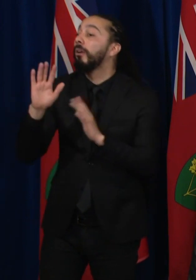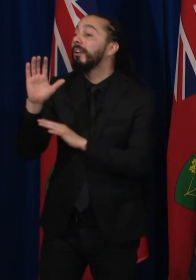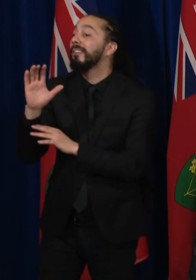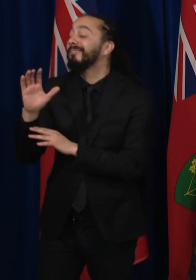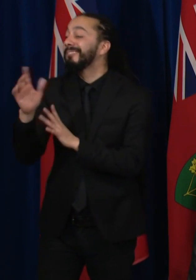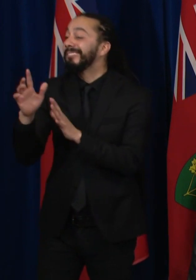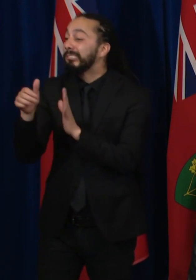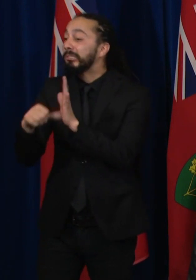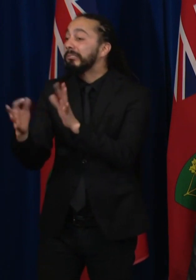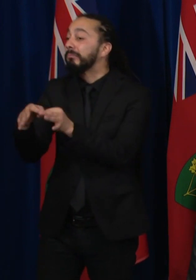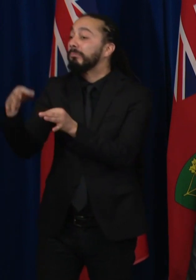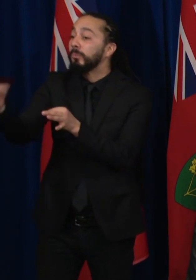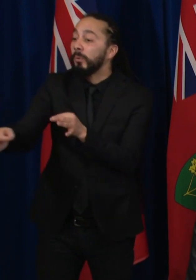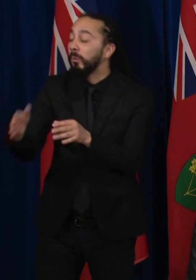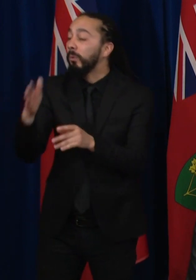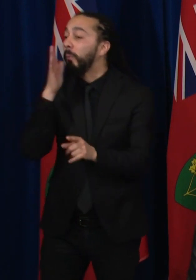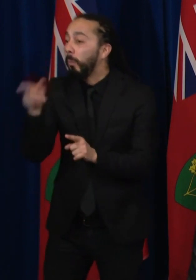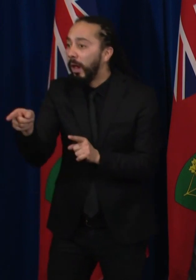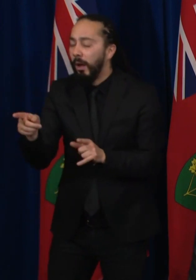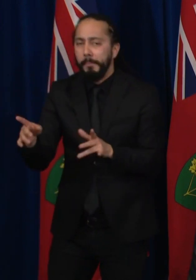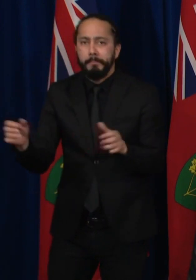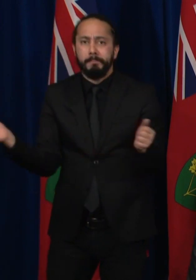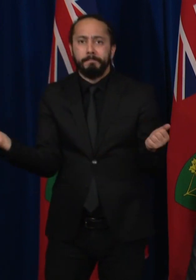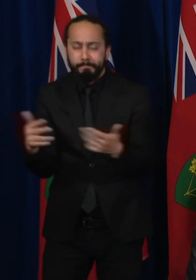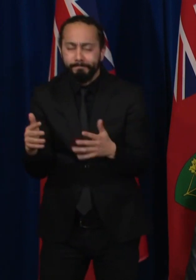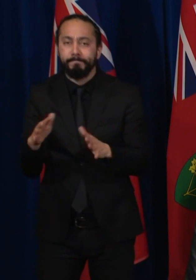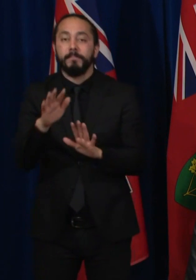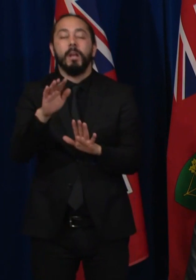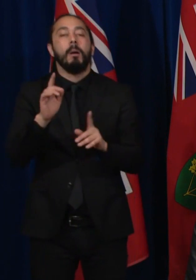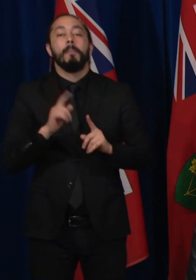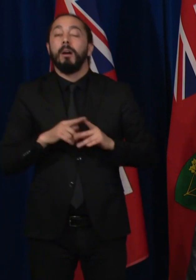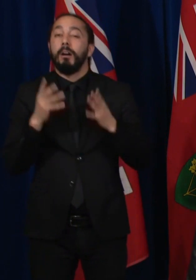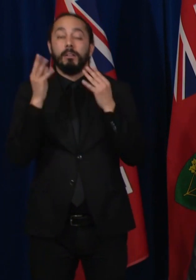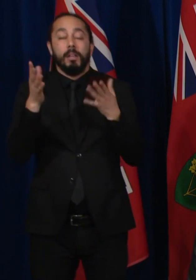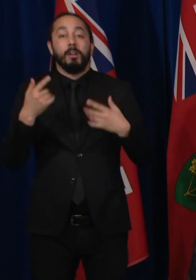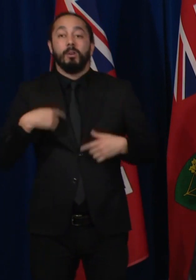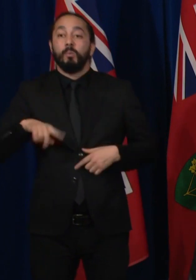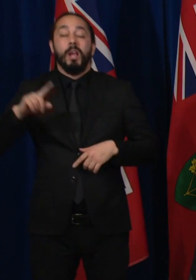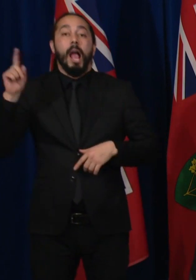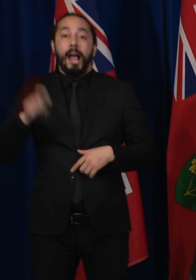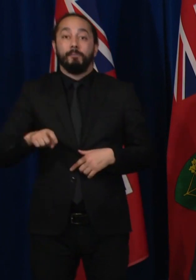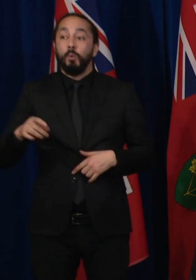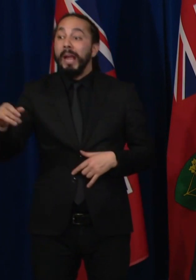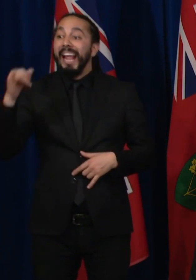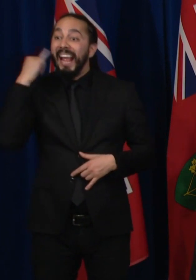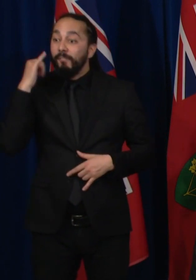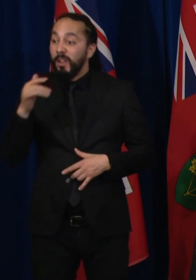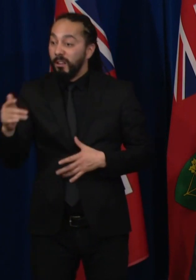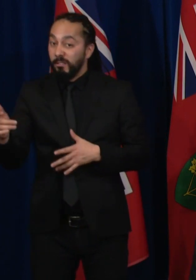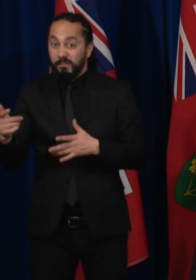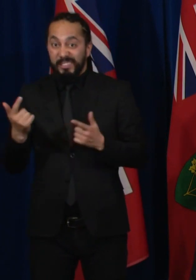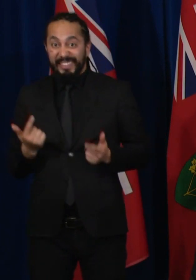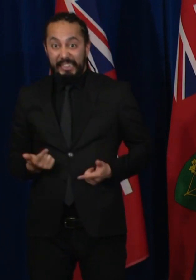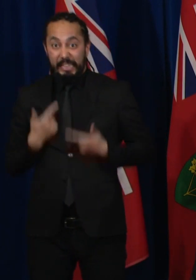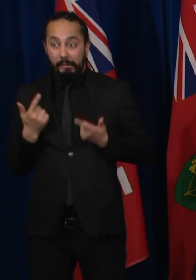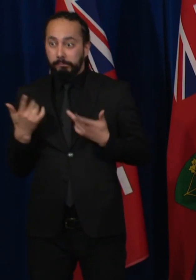something that we need to do, unless that person's life is in danger. And these are decisions that are being